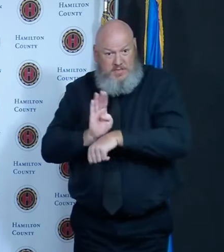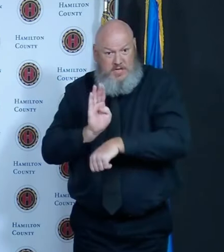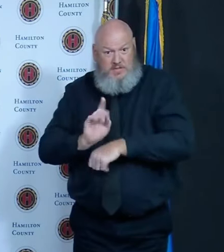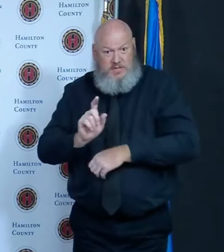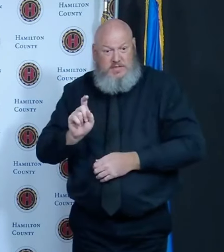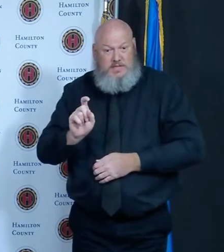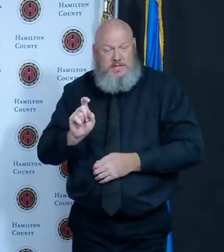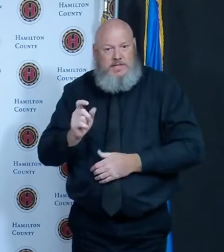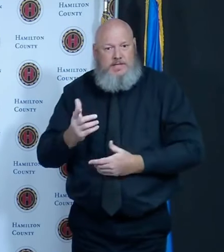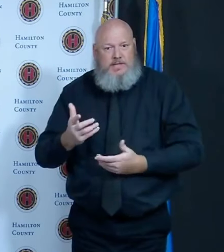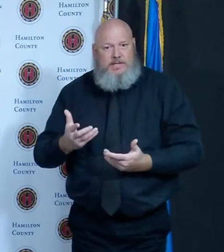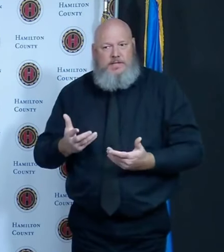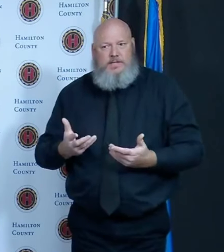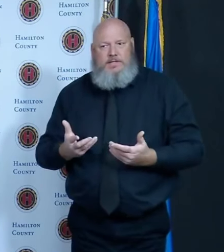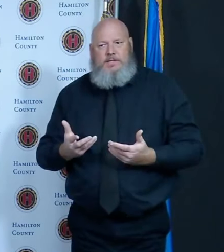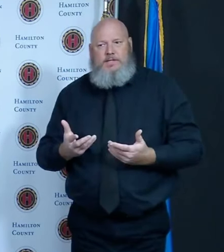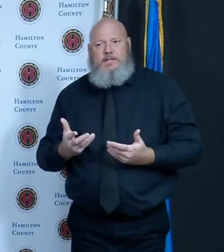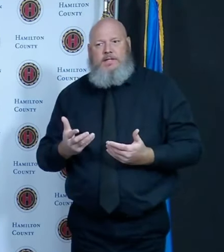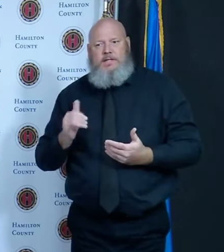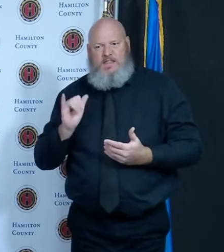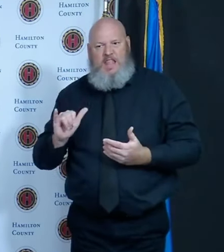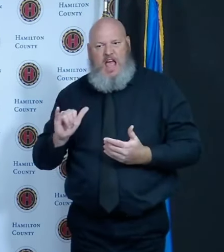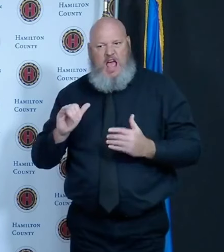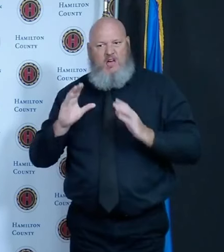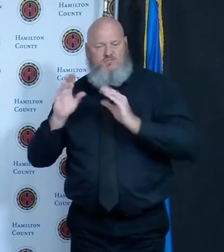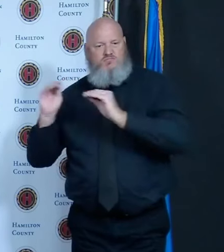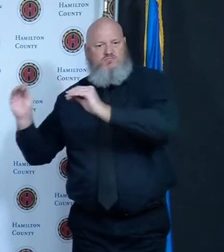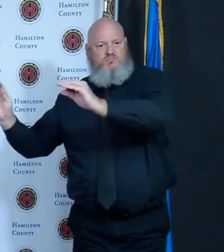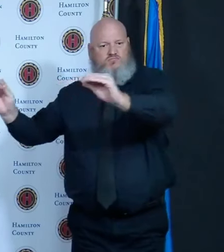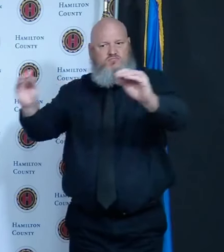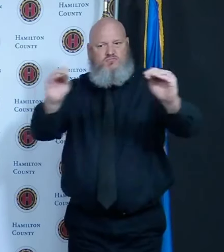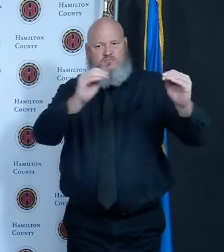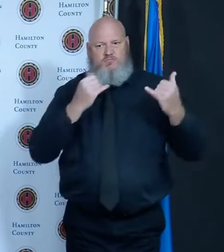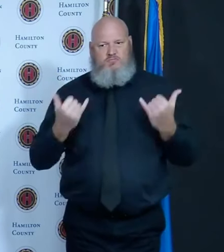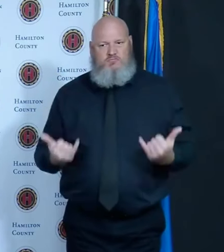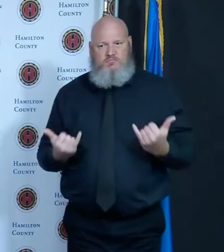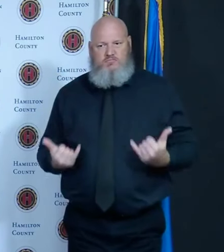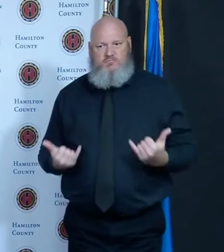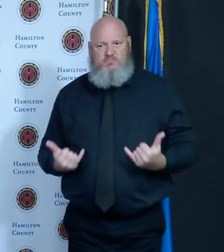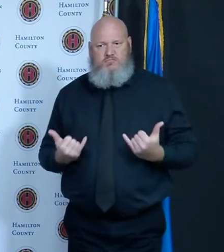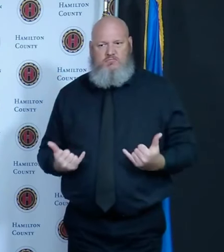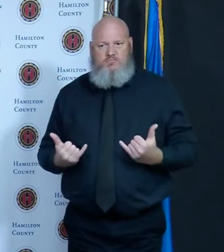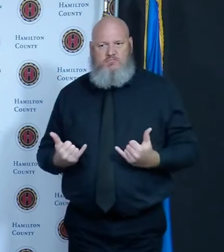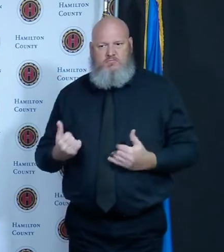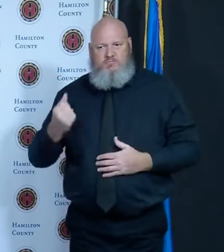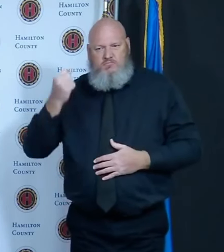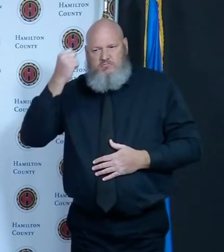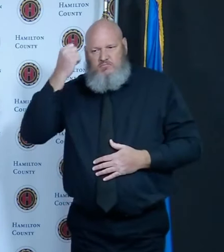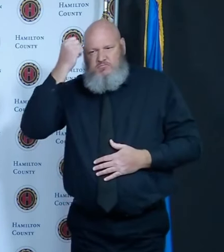accelerated so has the toll of the virus on our community since one week ago